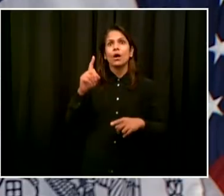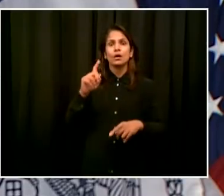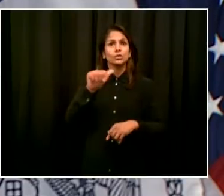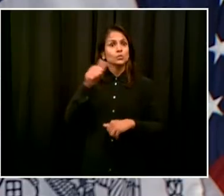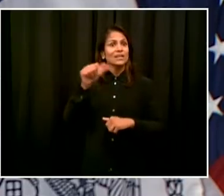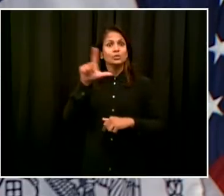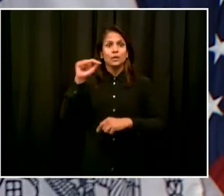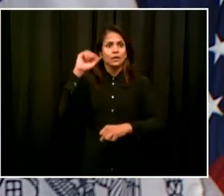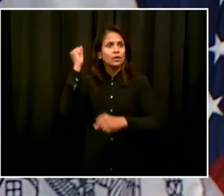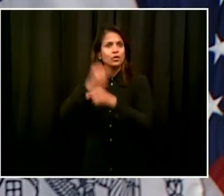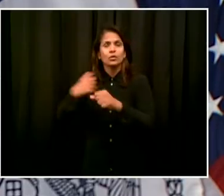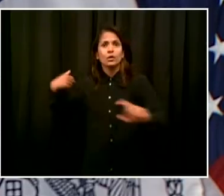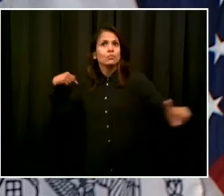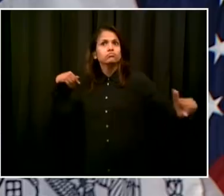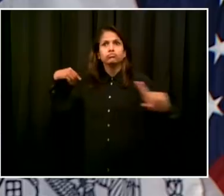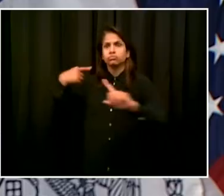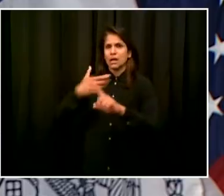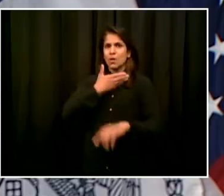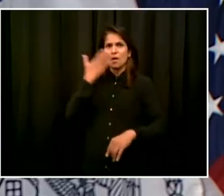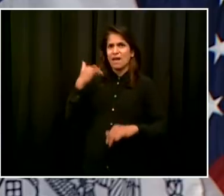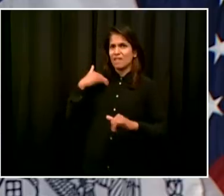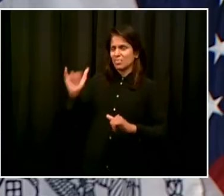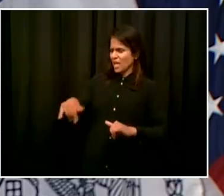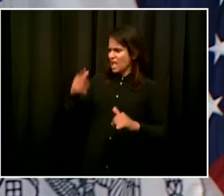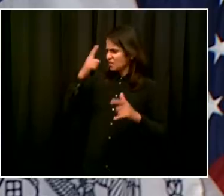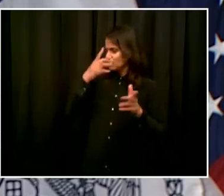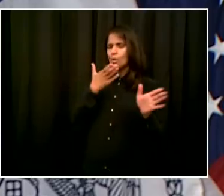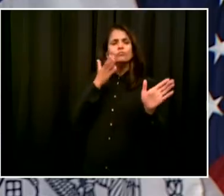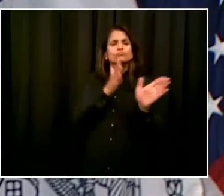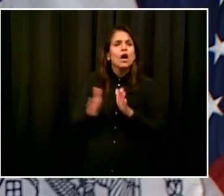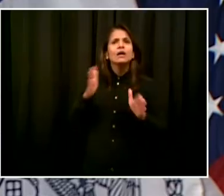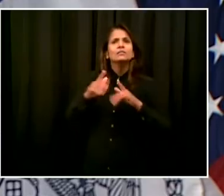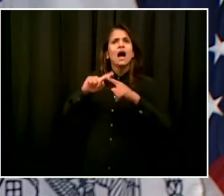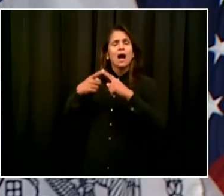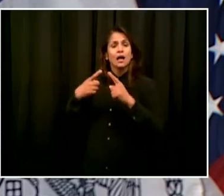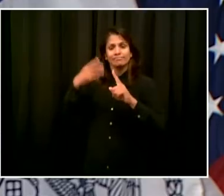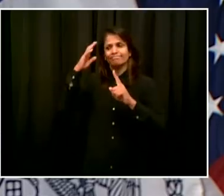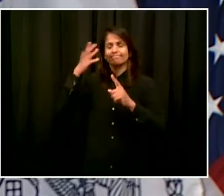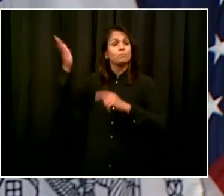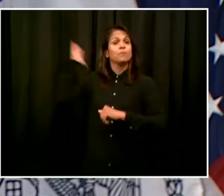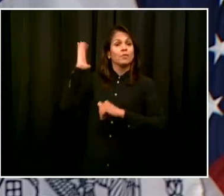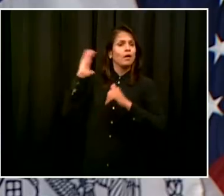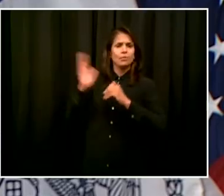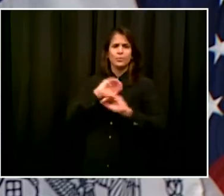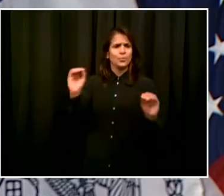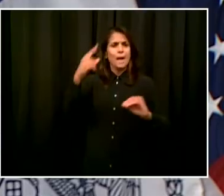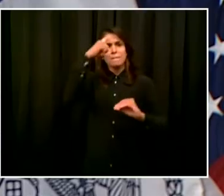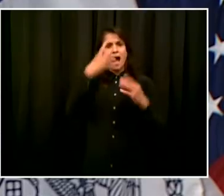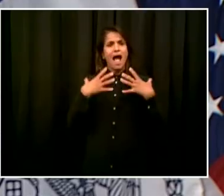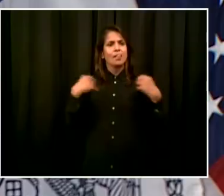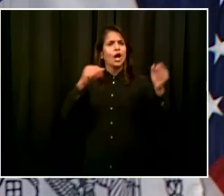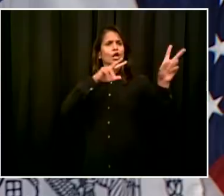COUNTRY FOR